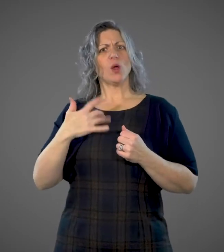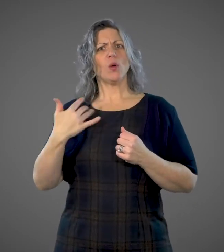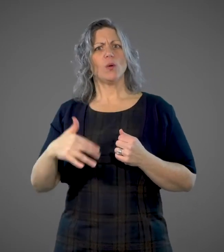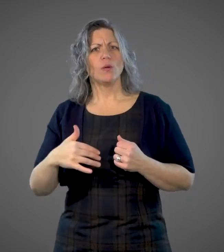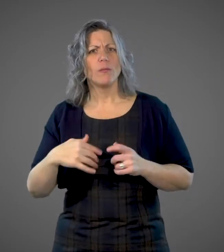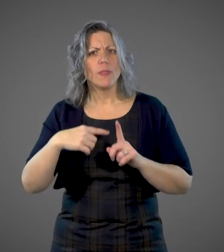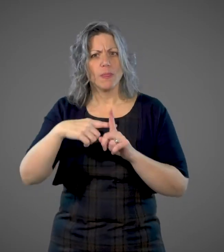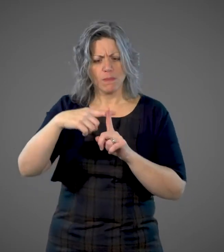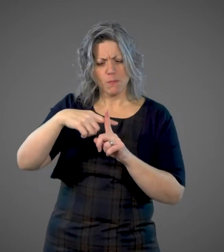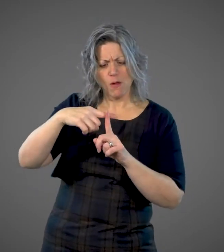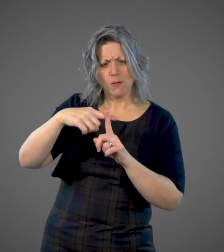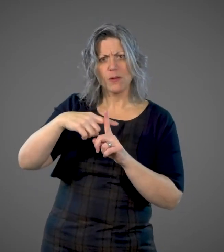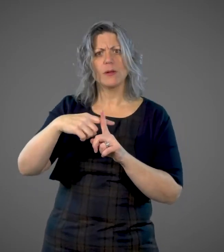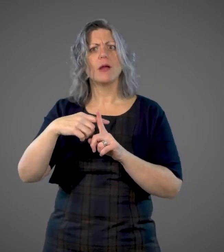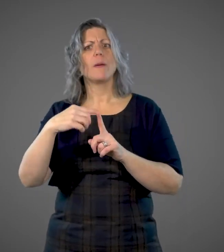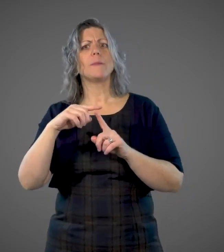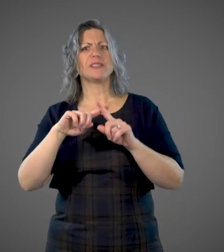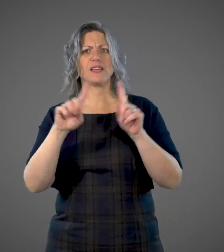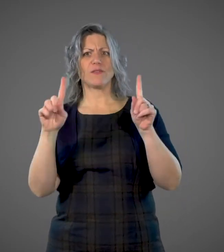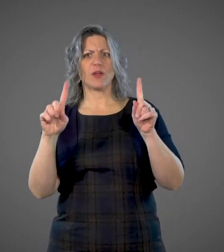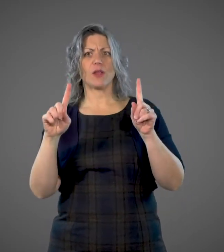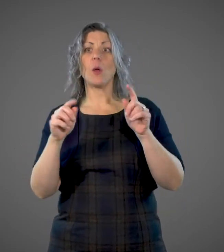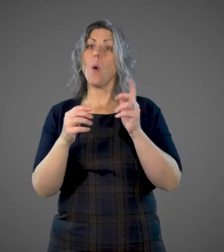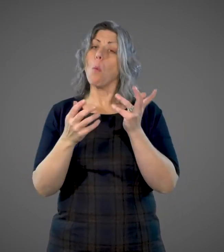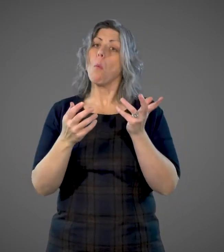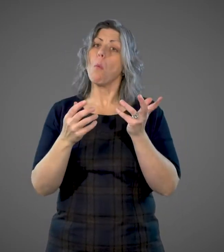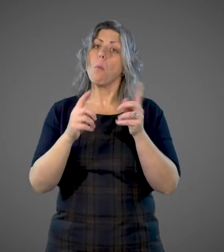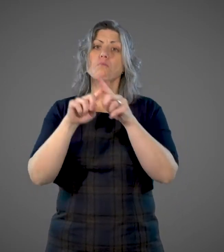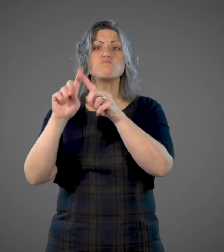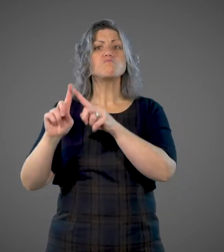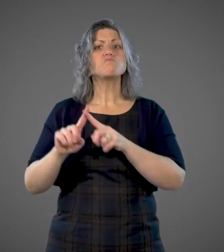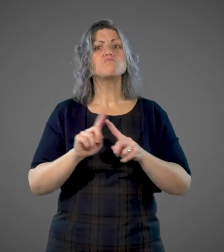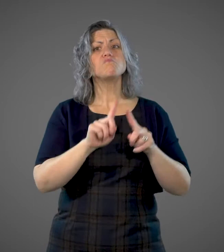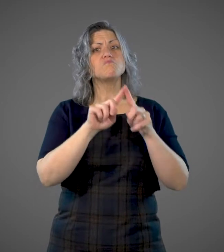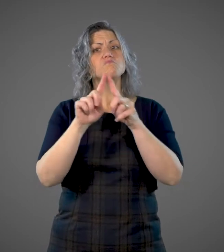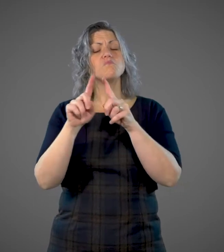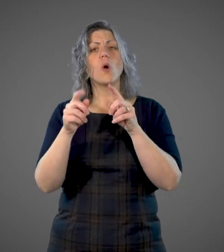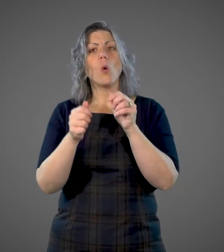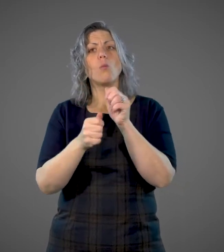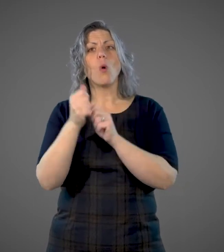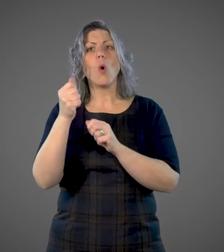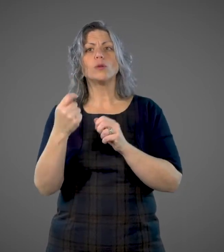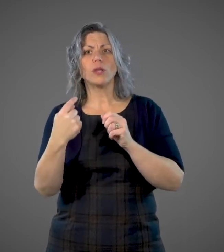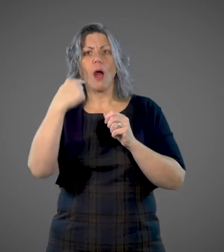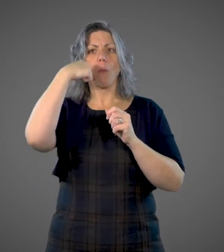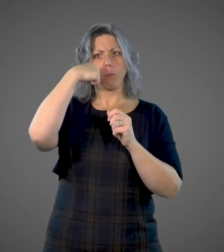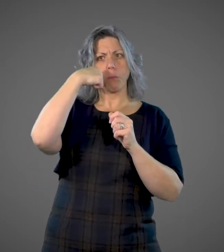A fever is found by taking the person's temperature, either by placing the thermometer under the tongue,